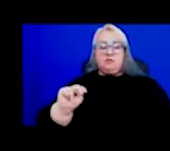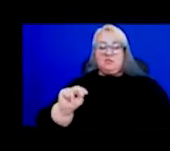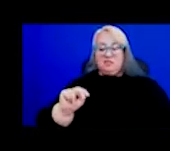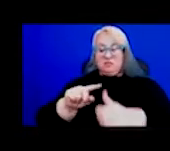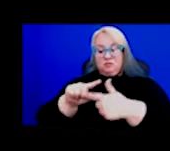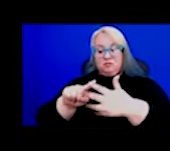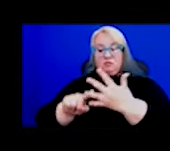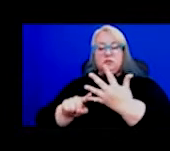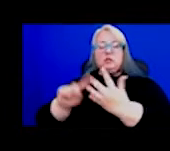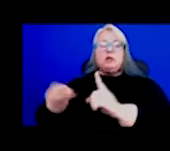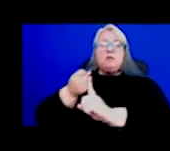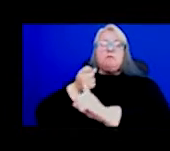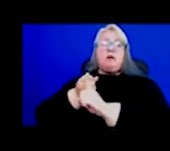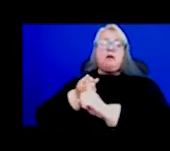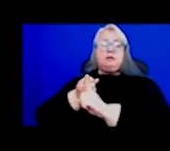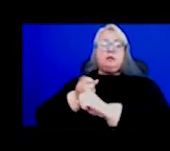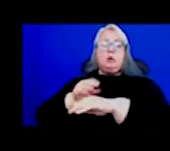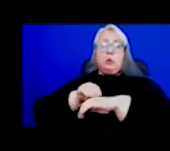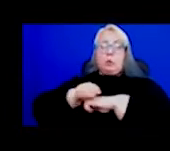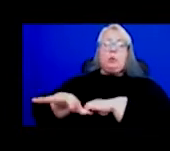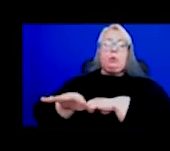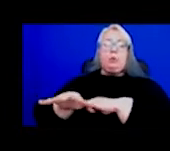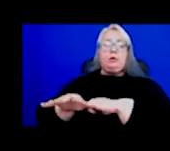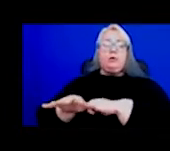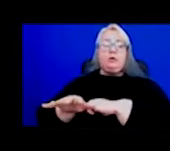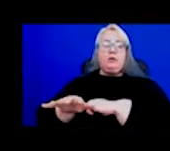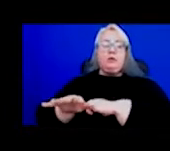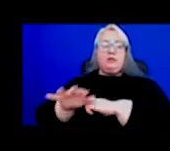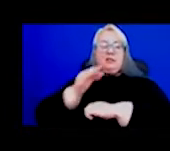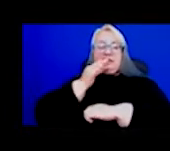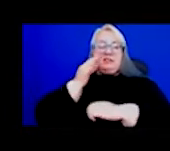certainly has a public health impact on rates of disability for American Indians as well.